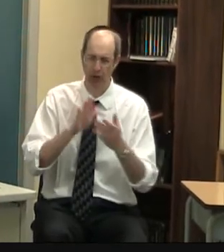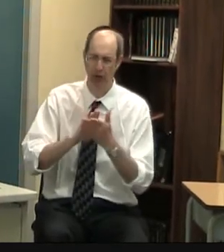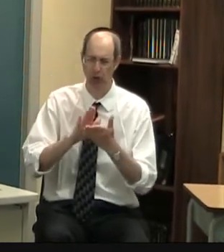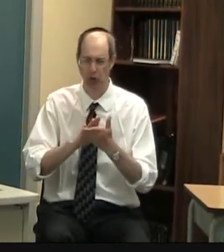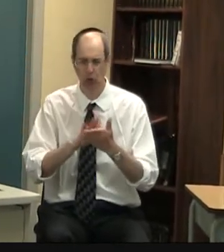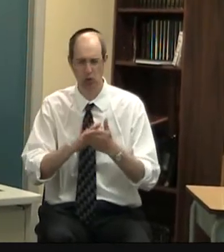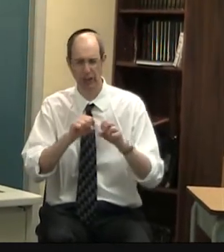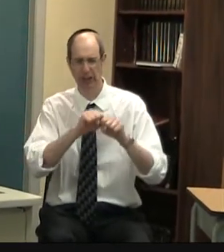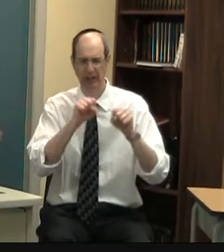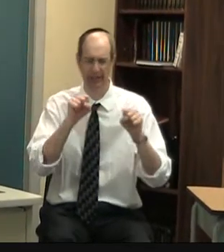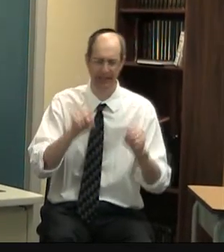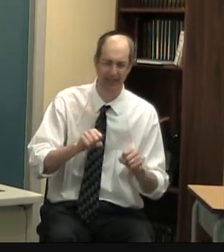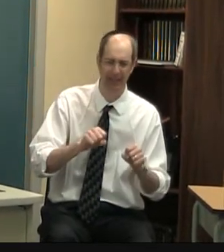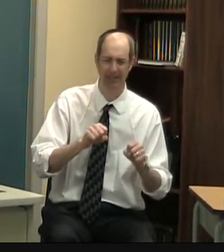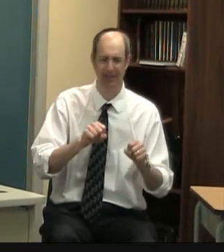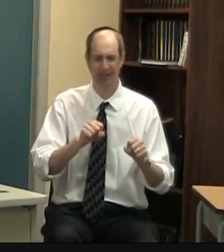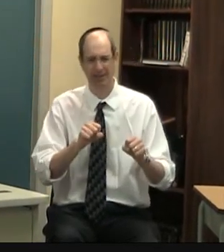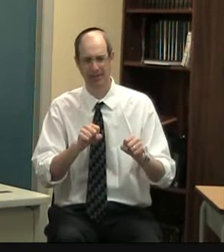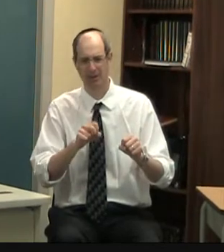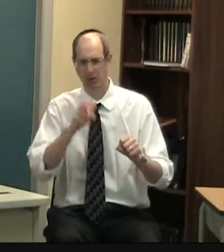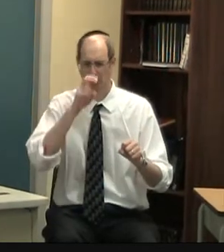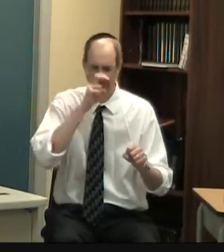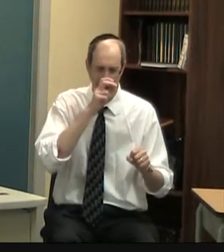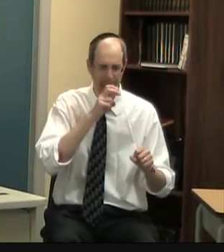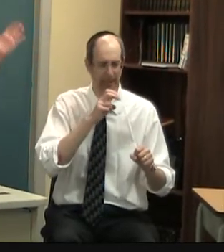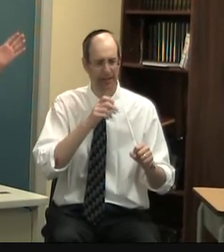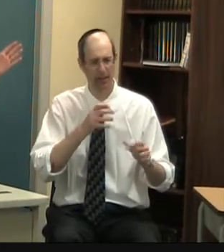Structure versus me but wanting to be more free-spirited and the rules are like this